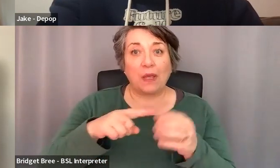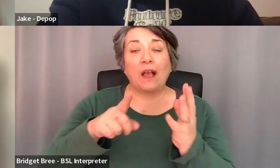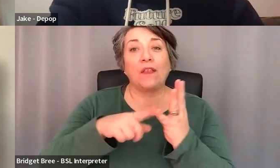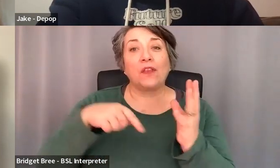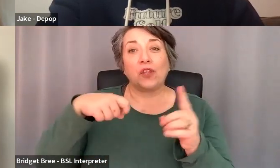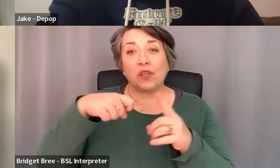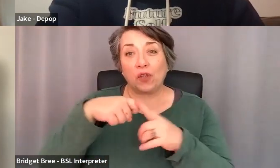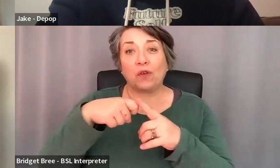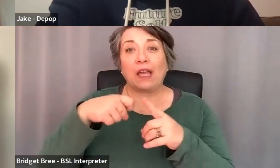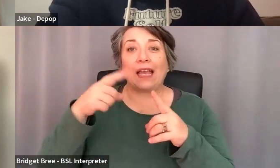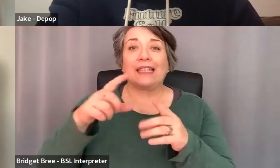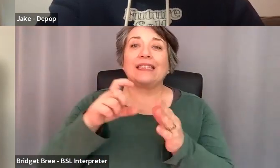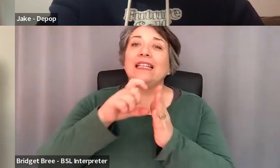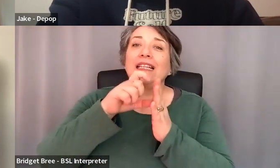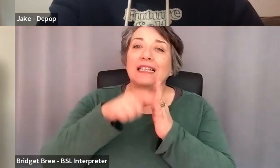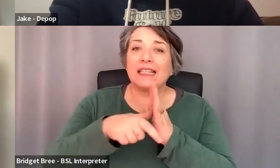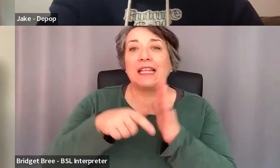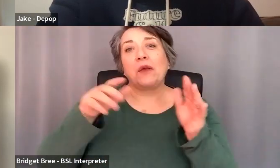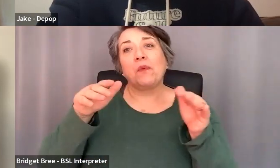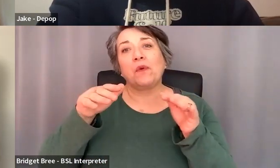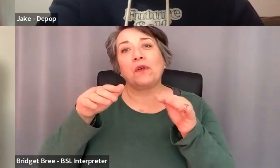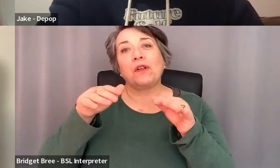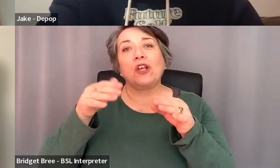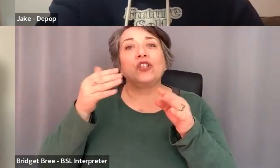disabled people for disabled people. I'm Lee, anaccount manager with even break. Run by disabled people for disabled people.